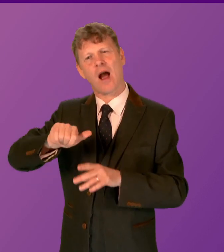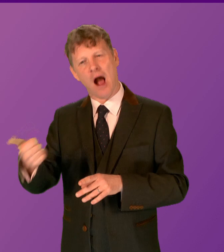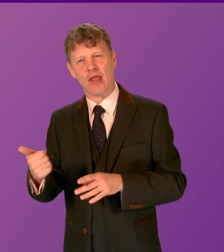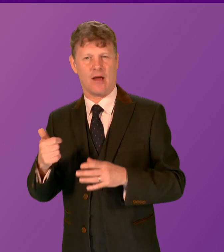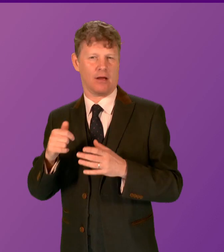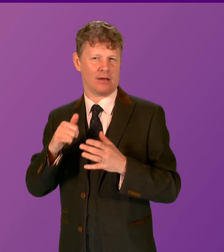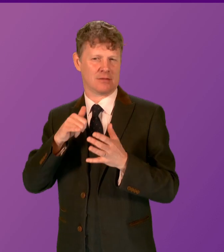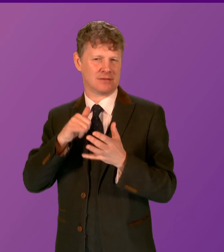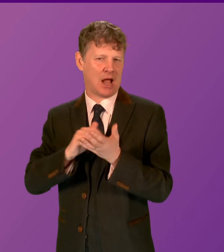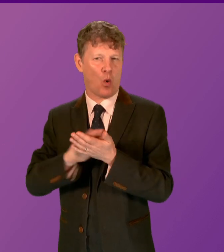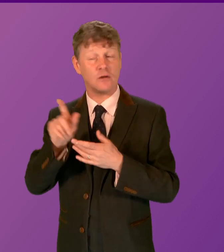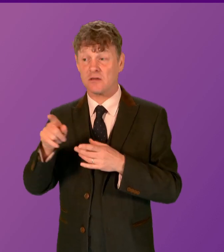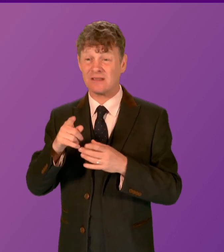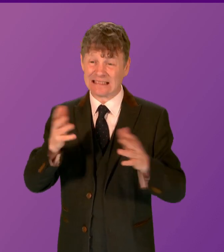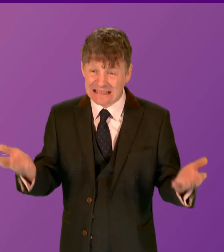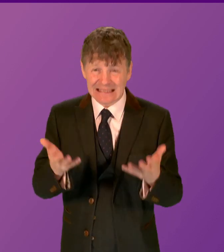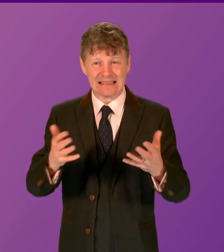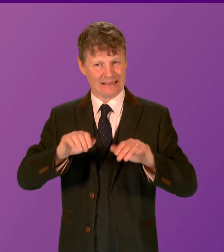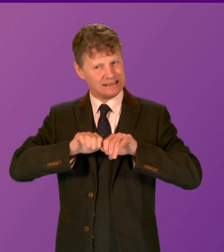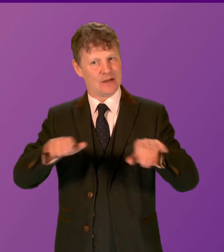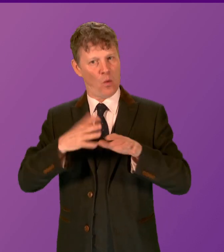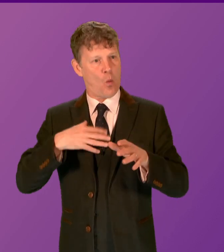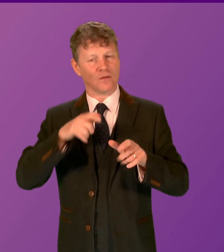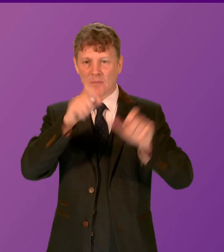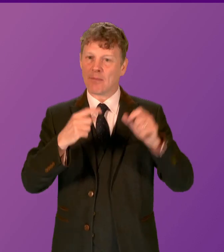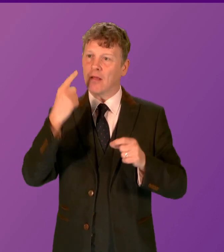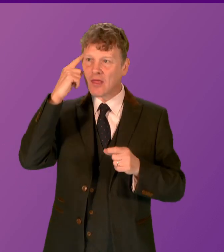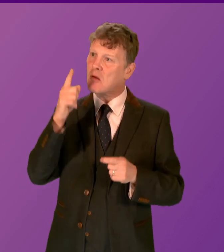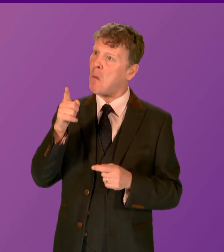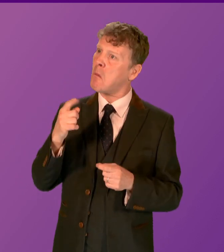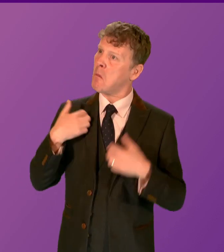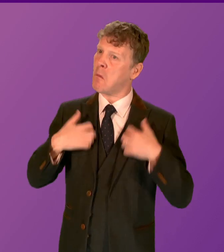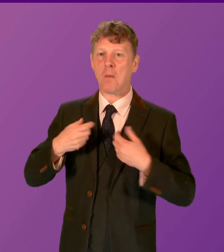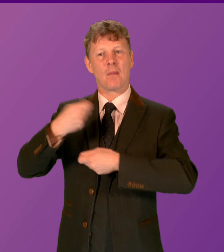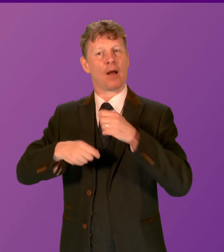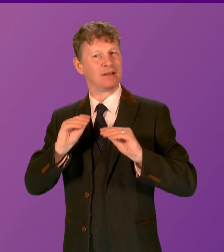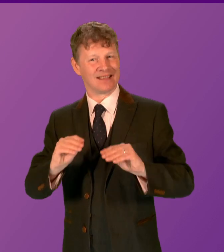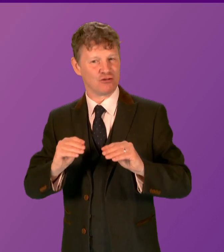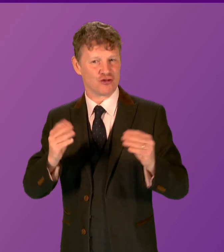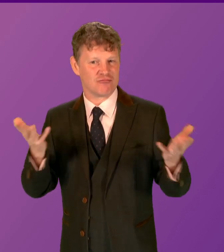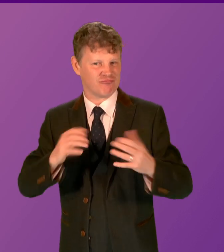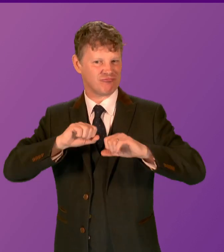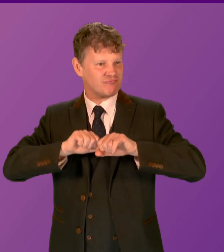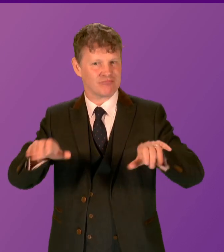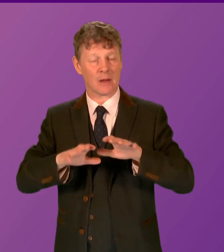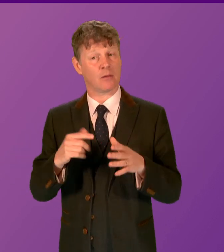teaching an attractive profession. We are working on a range of issues, and I am more than happy for the education secretary